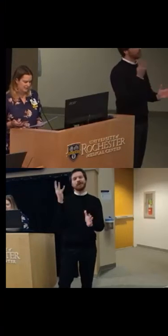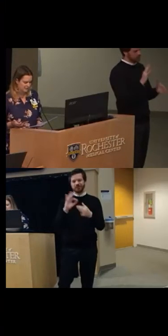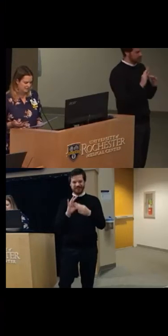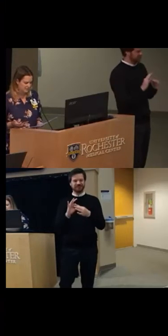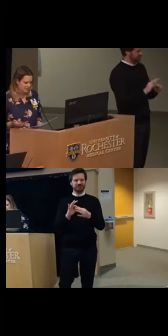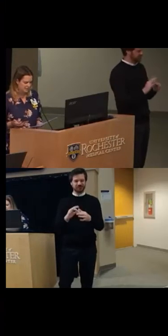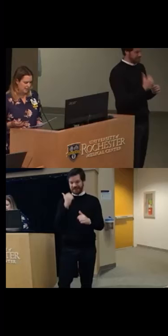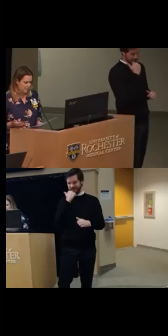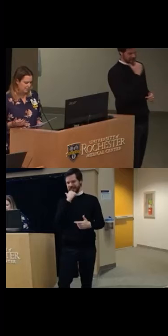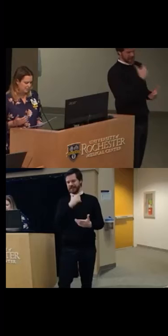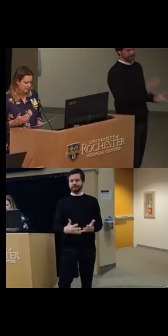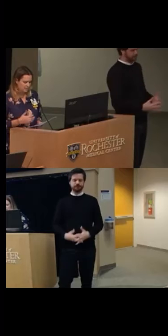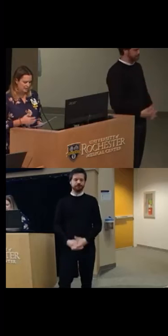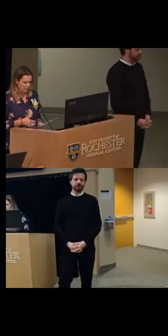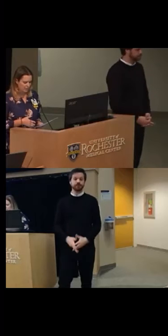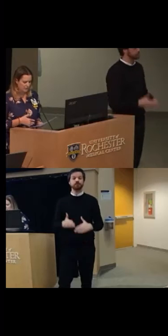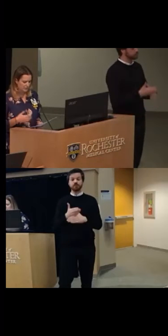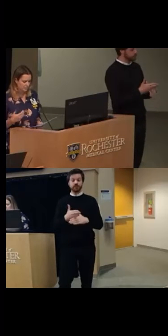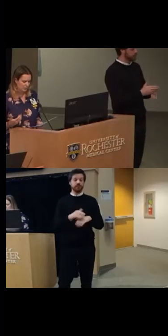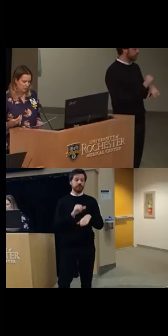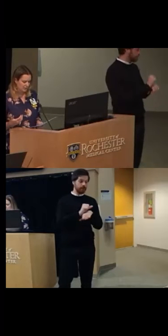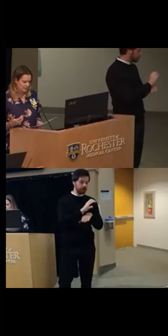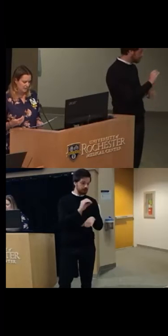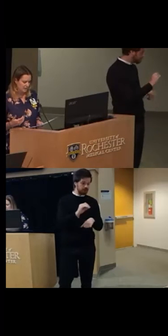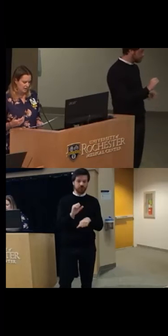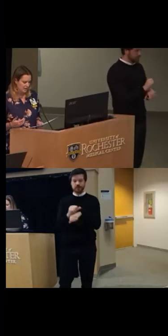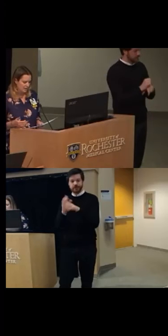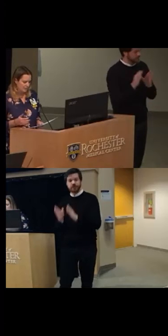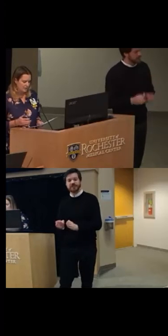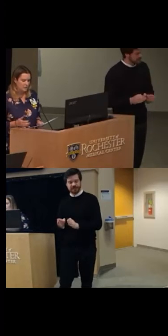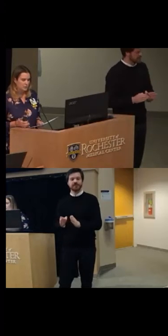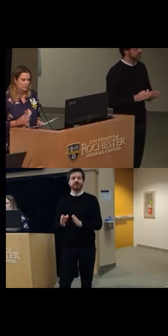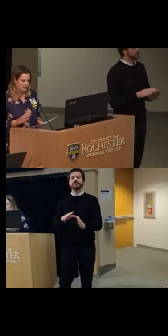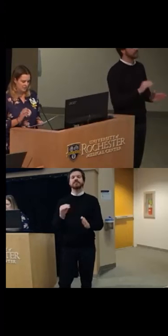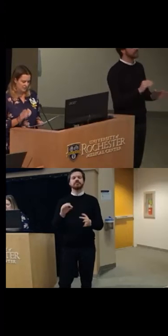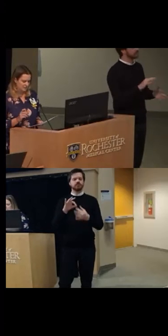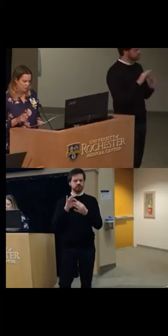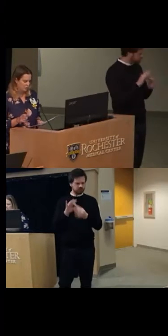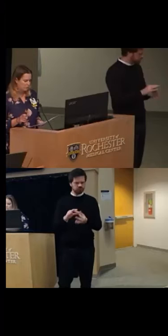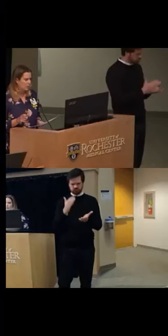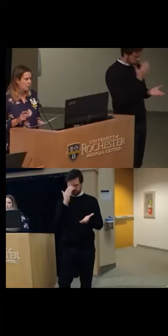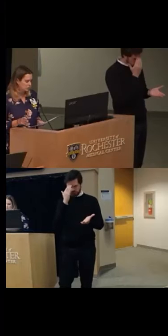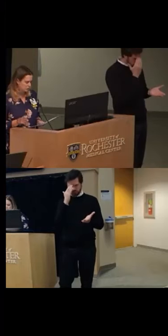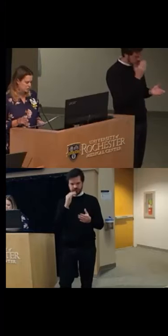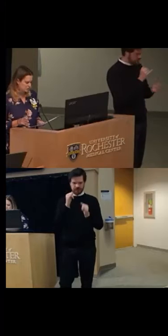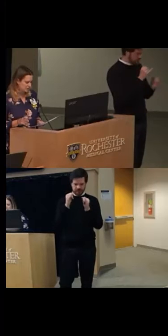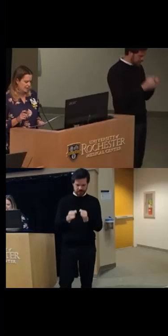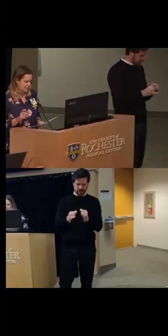basis um between employers and employees um and remain attuned to the individual employer cultures